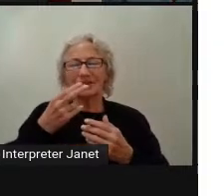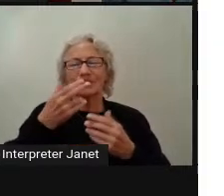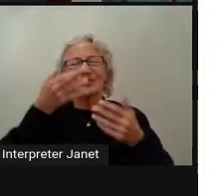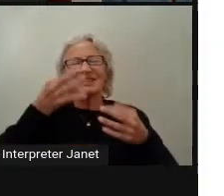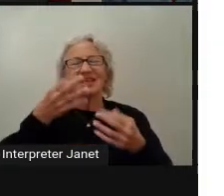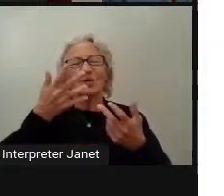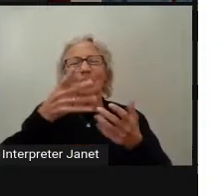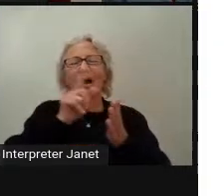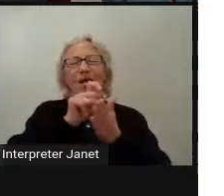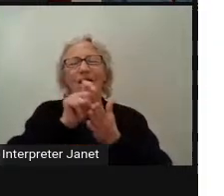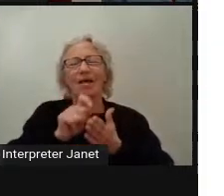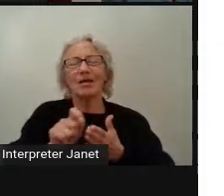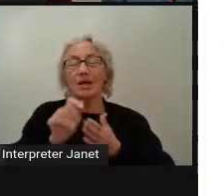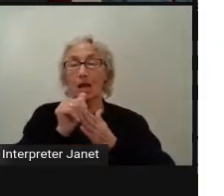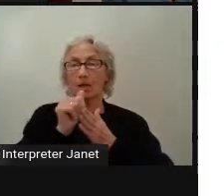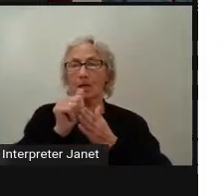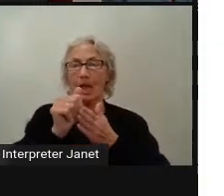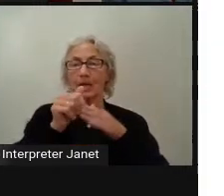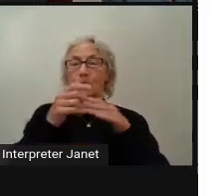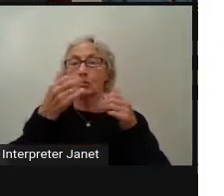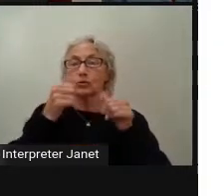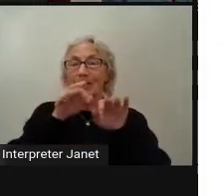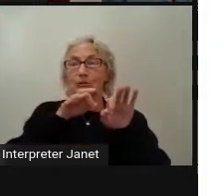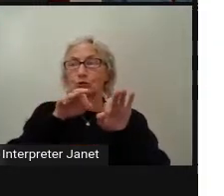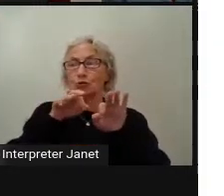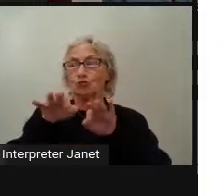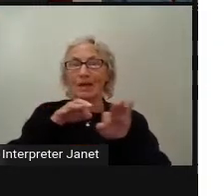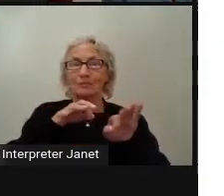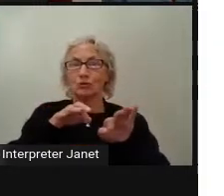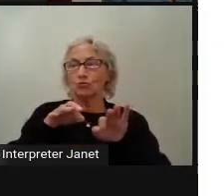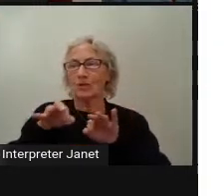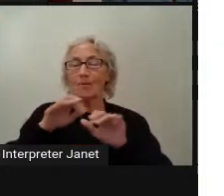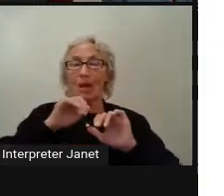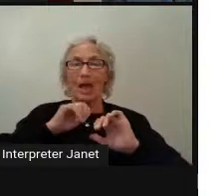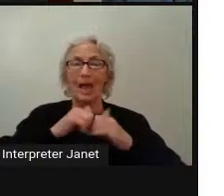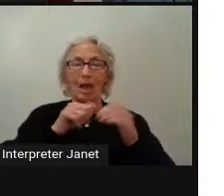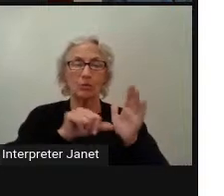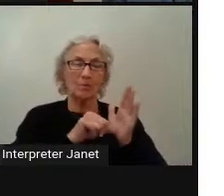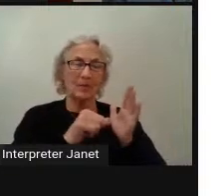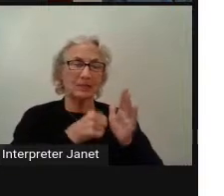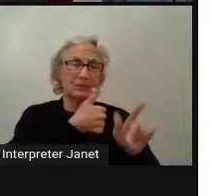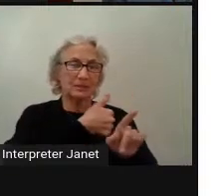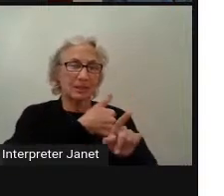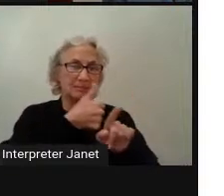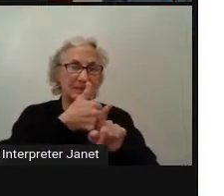things we found out was we actually want to help our users so we made a guide for the users of screen readers.